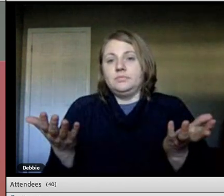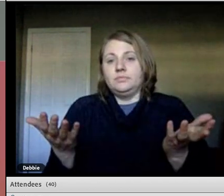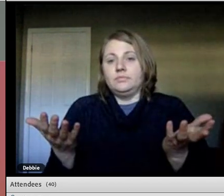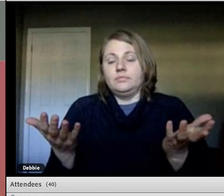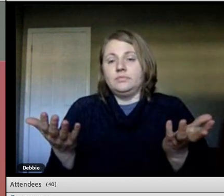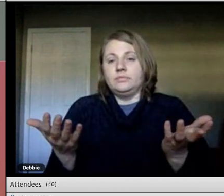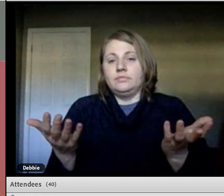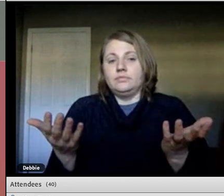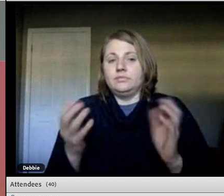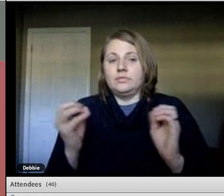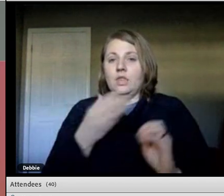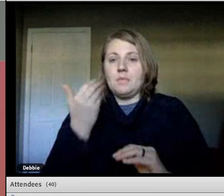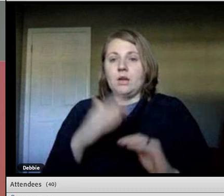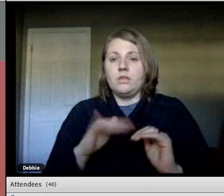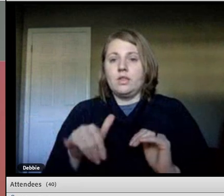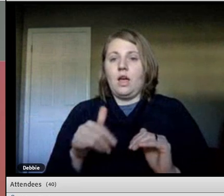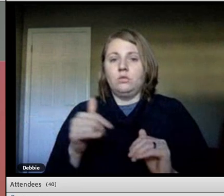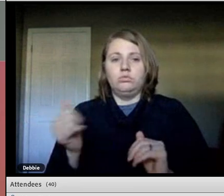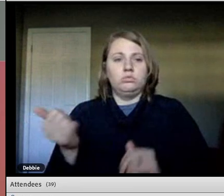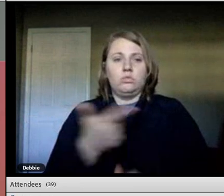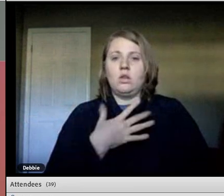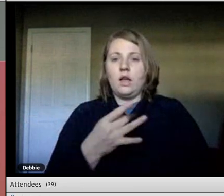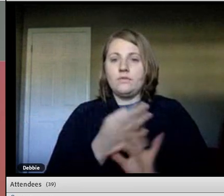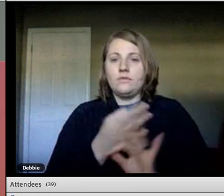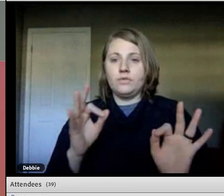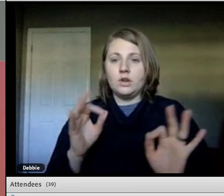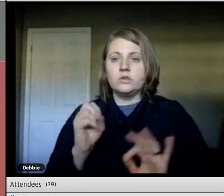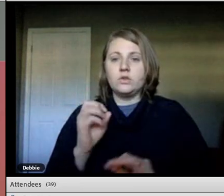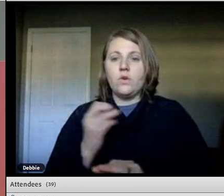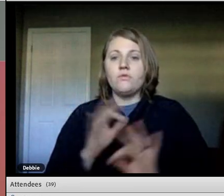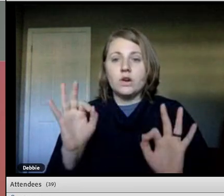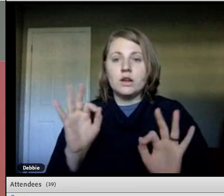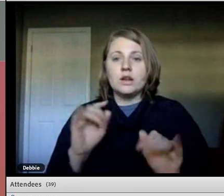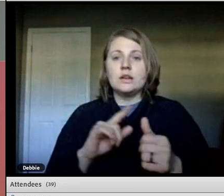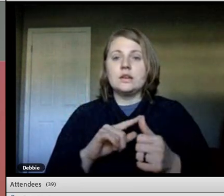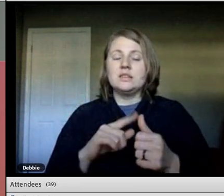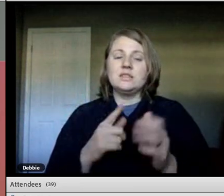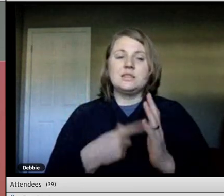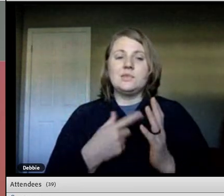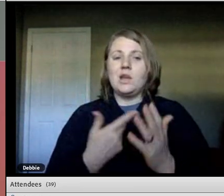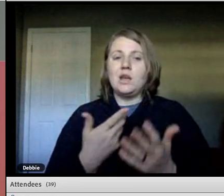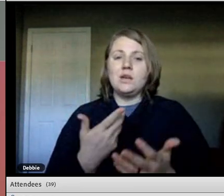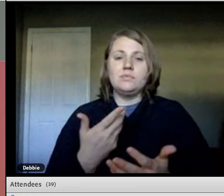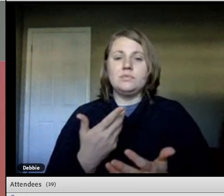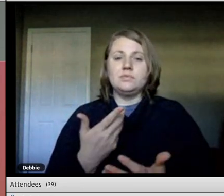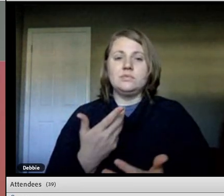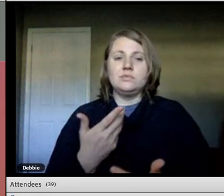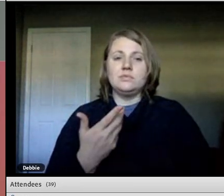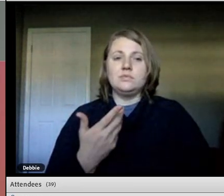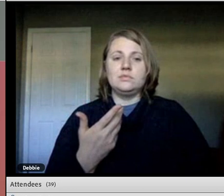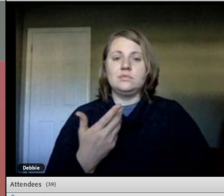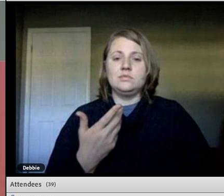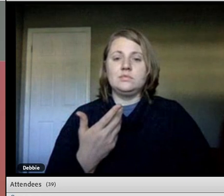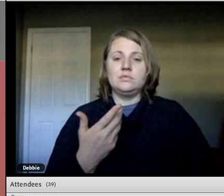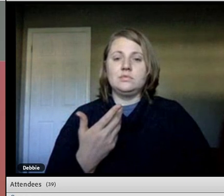Right? We all like free. So free is sometimes the driving decision factor in that,